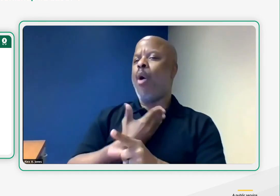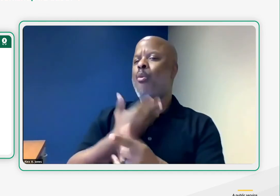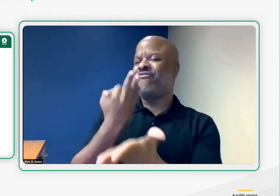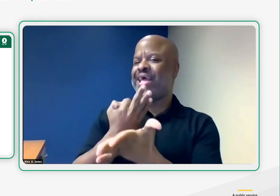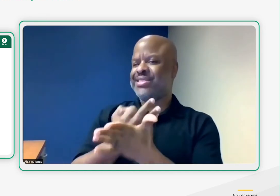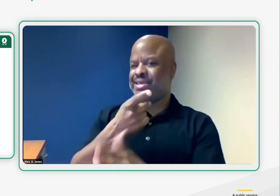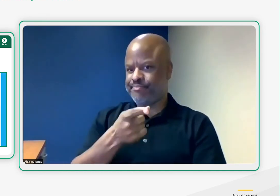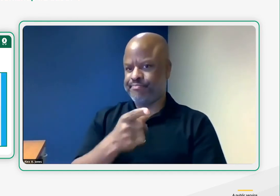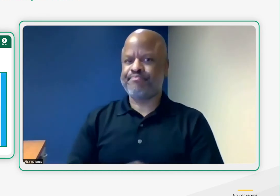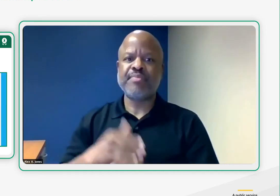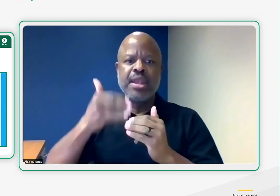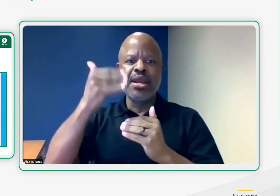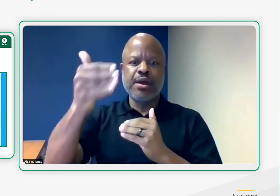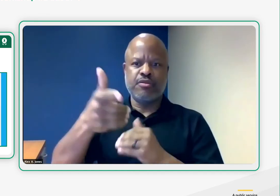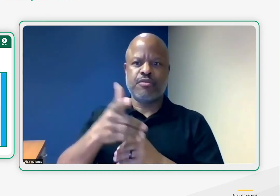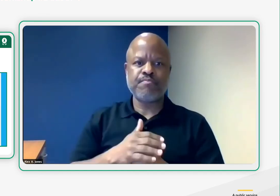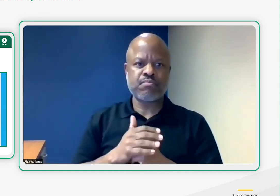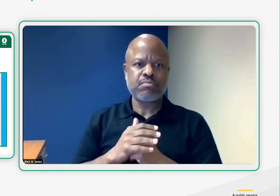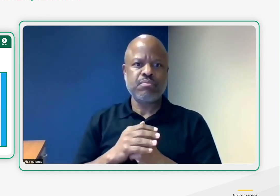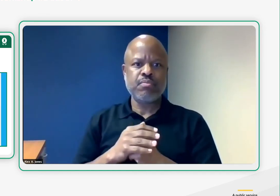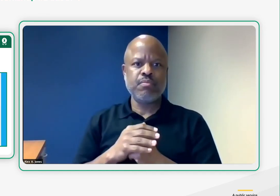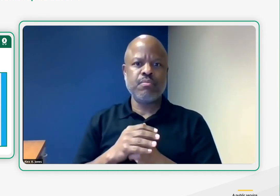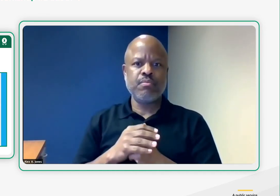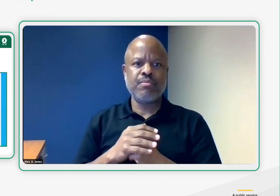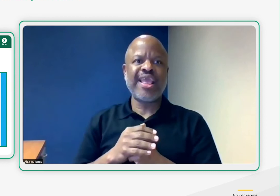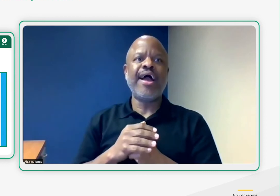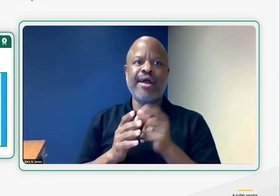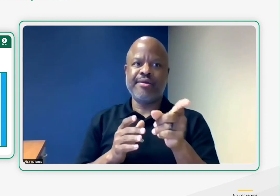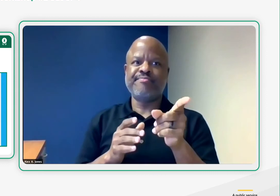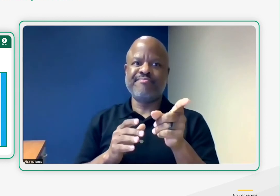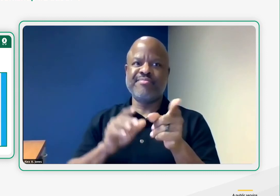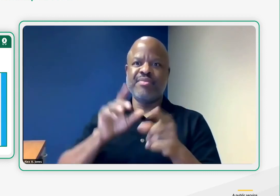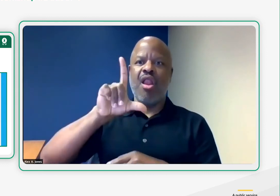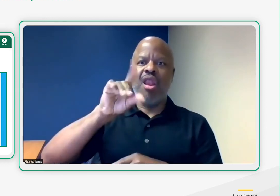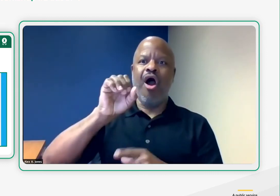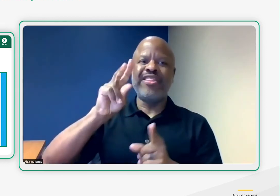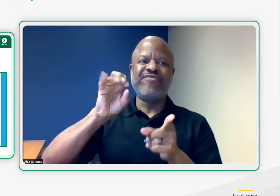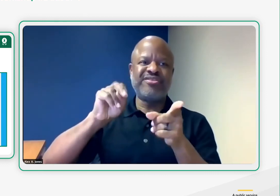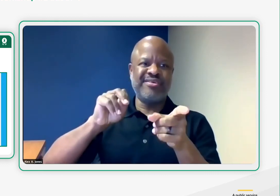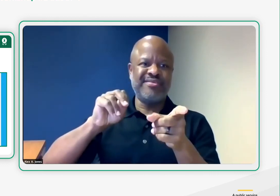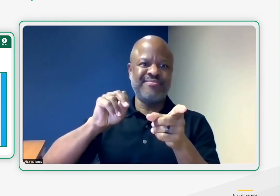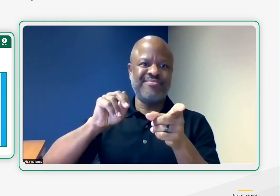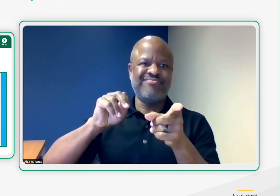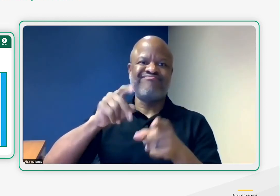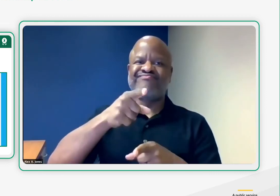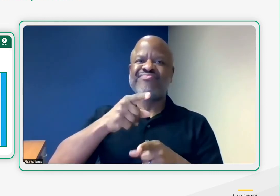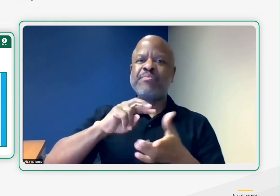And that idea will impact your finances. So we look at loss aversion.